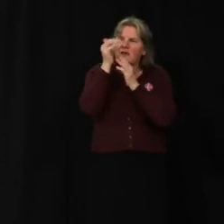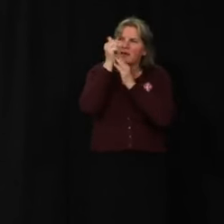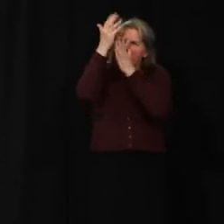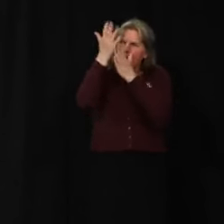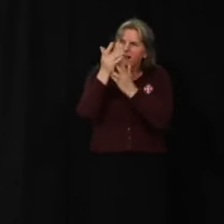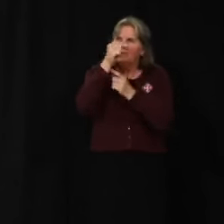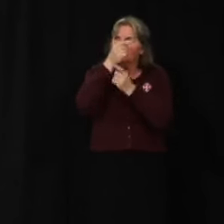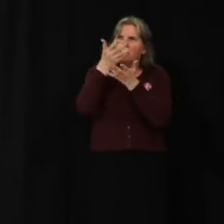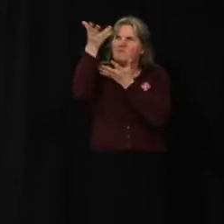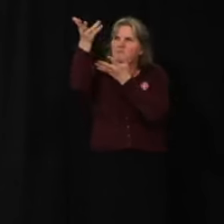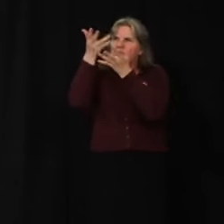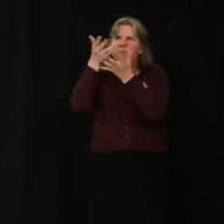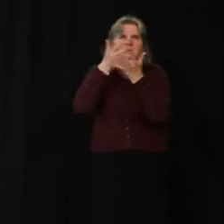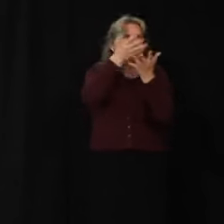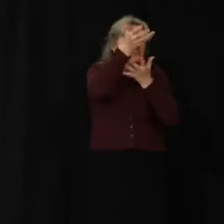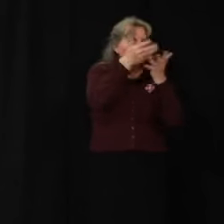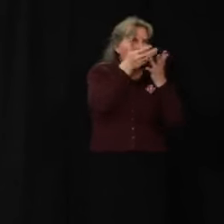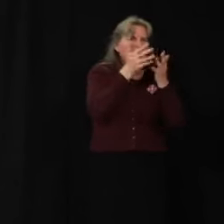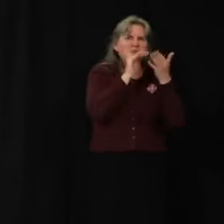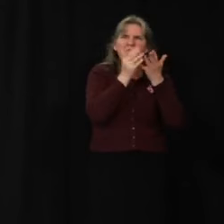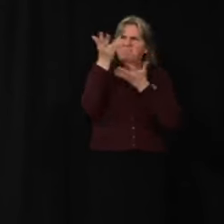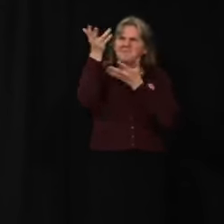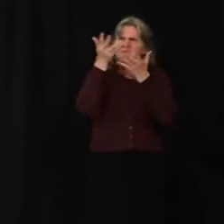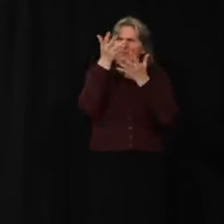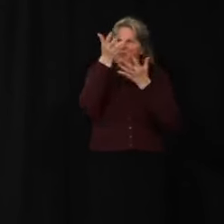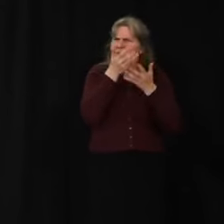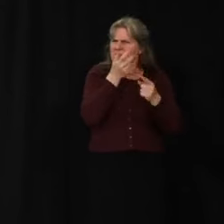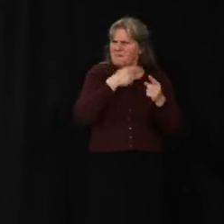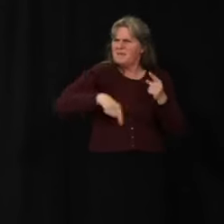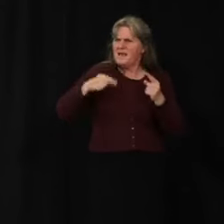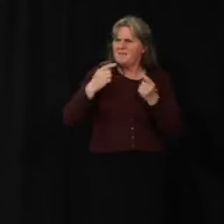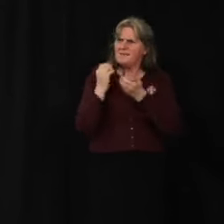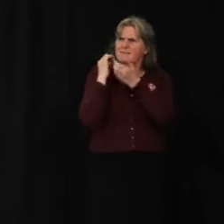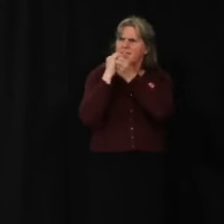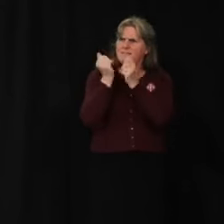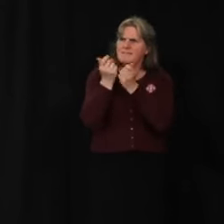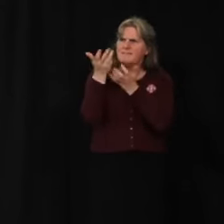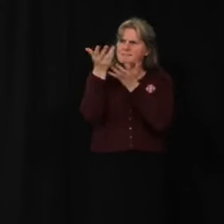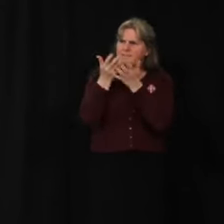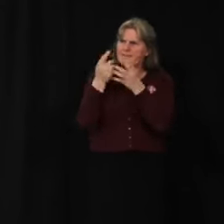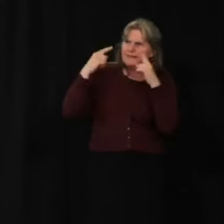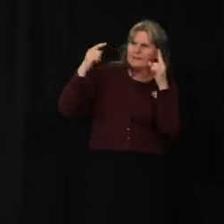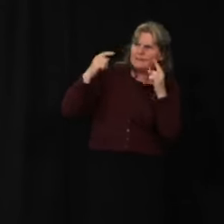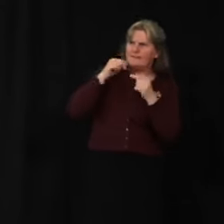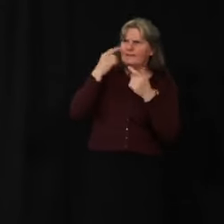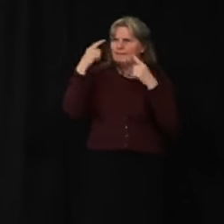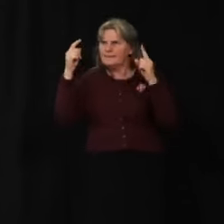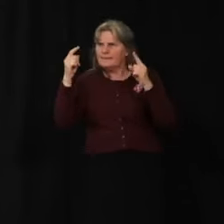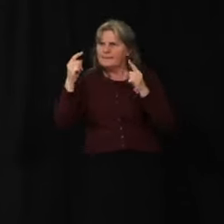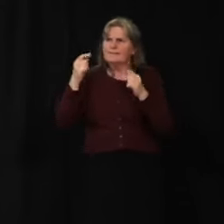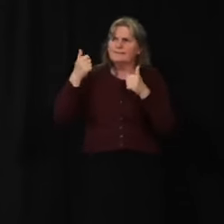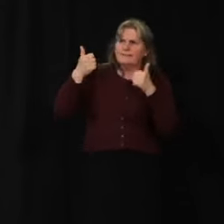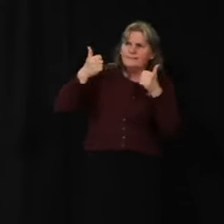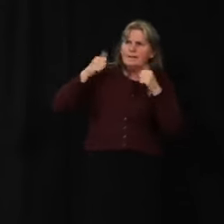point because again, we are doing-- I believe all Yukoners are doing a fantastic job of